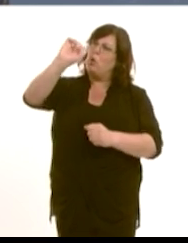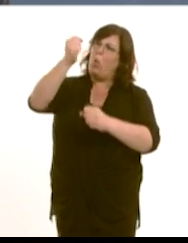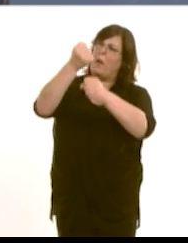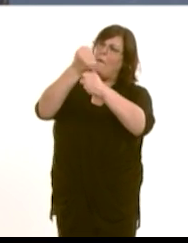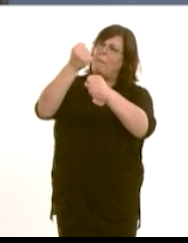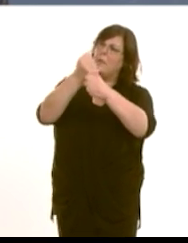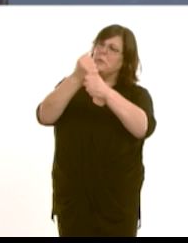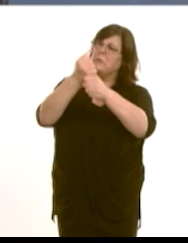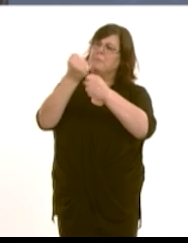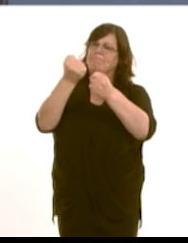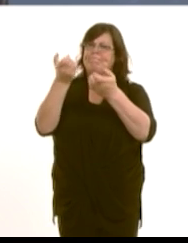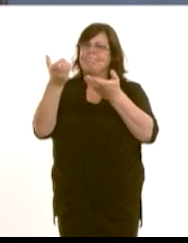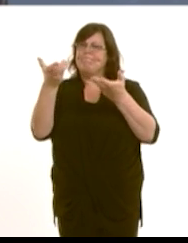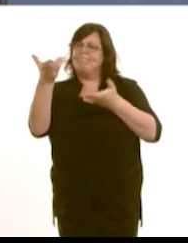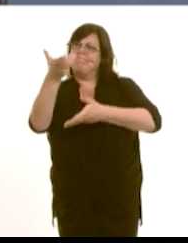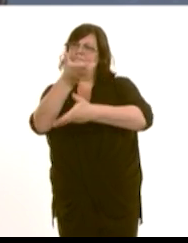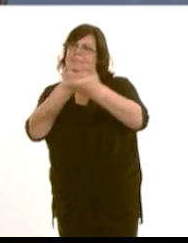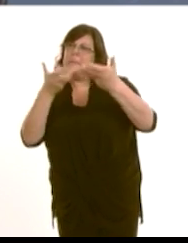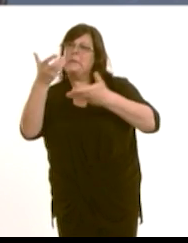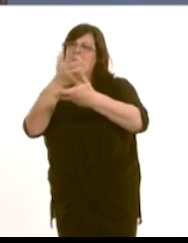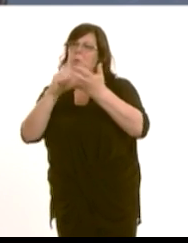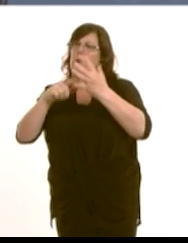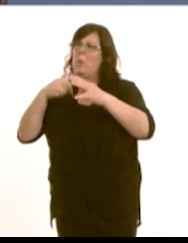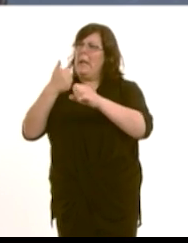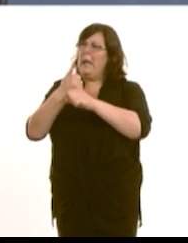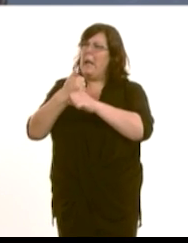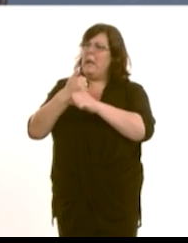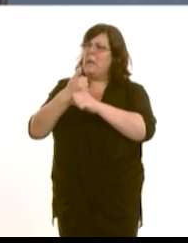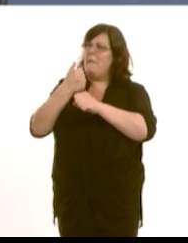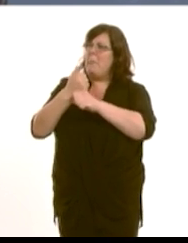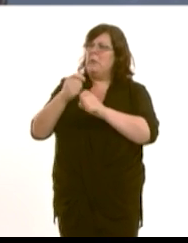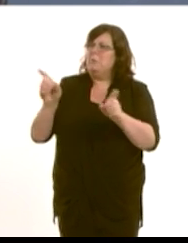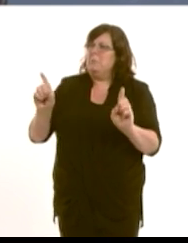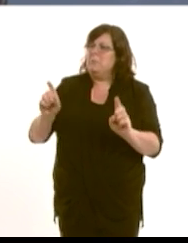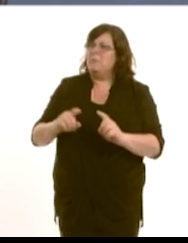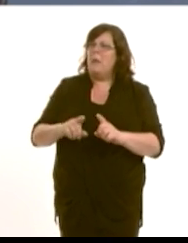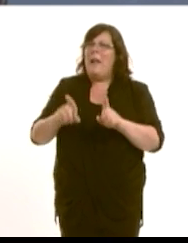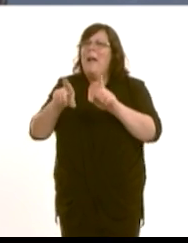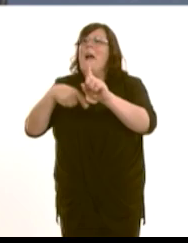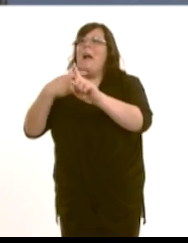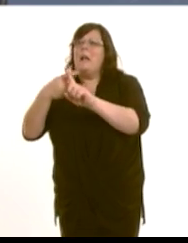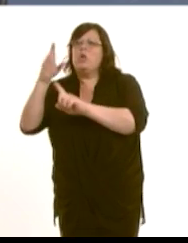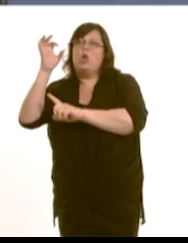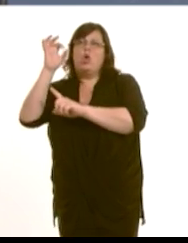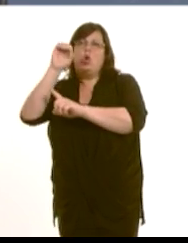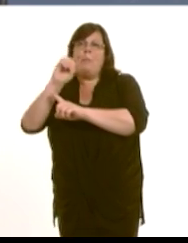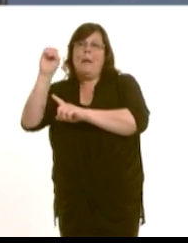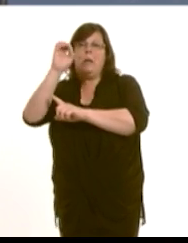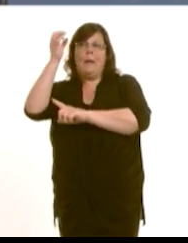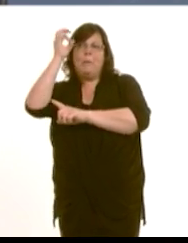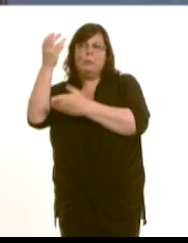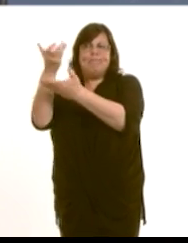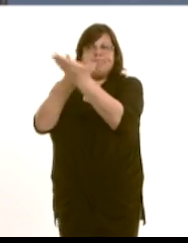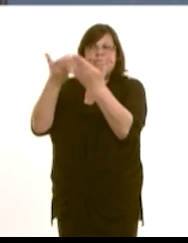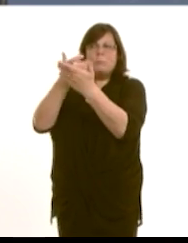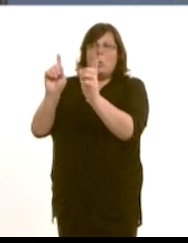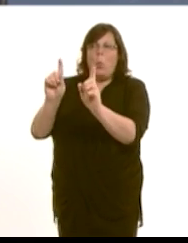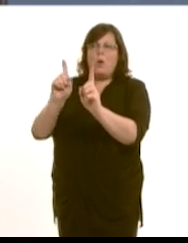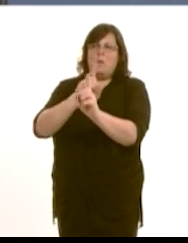date with the UK Government, and also with the EU Commissioner, to ensure that plans